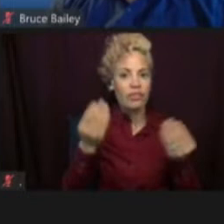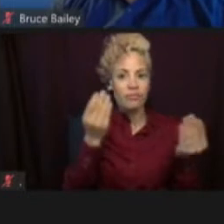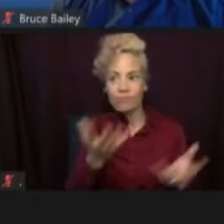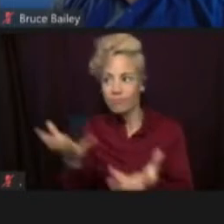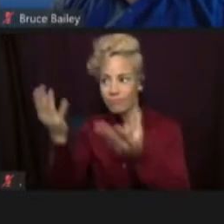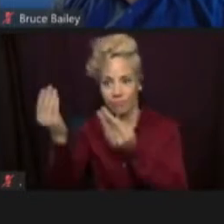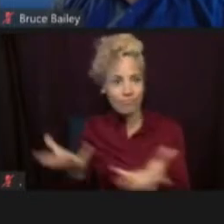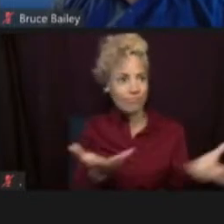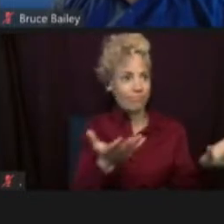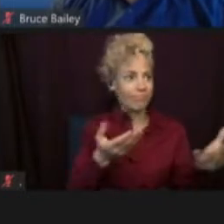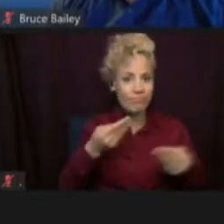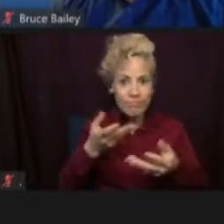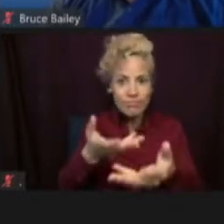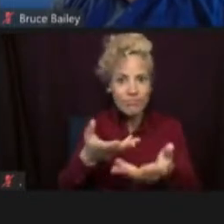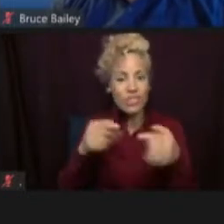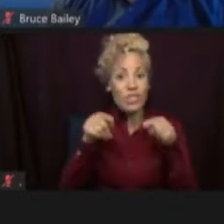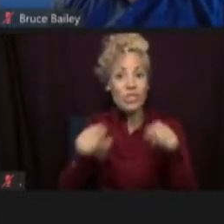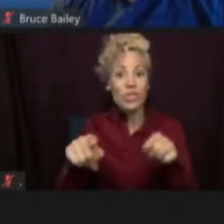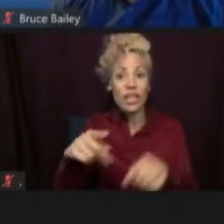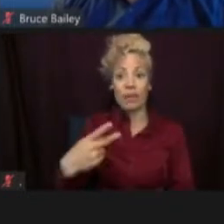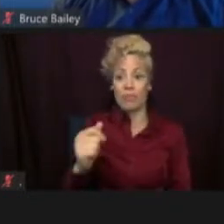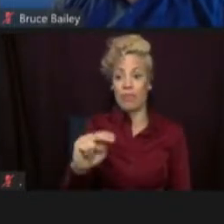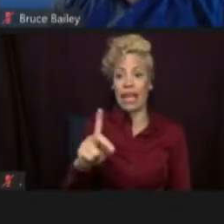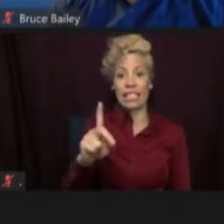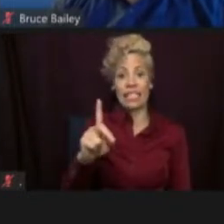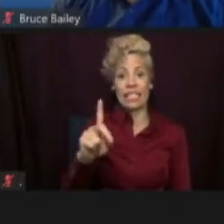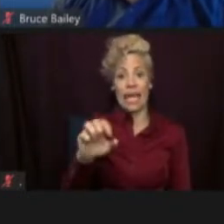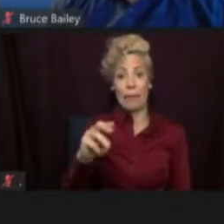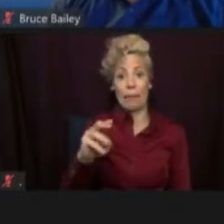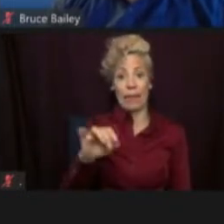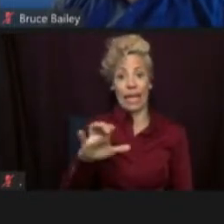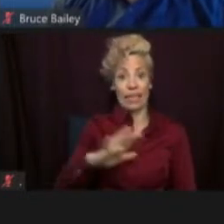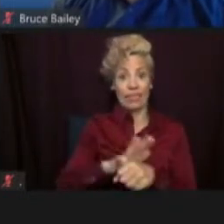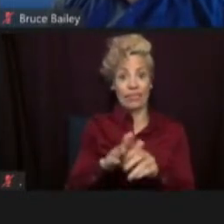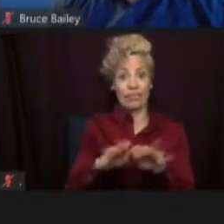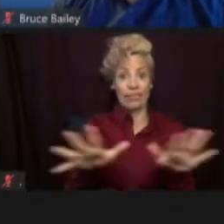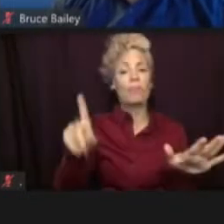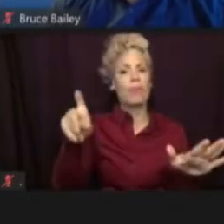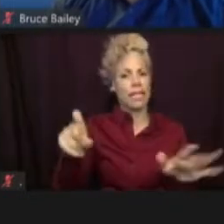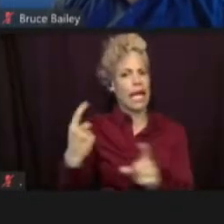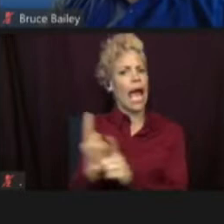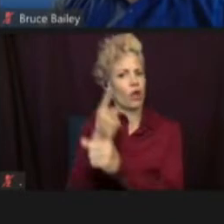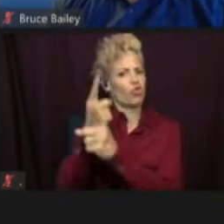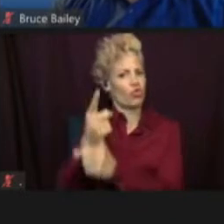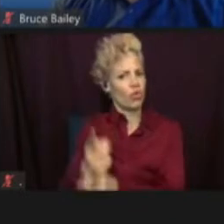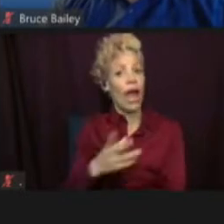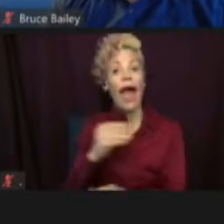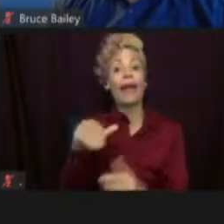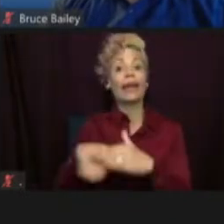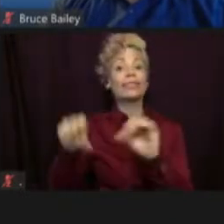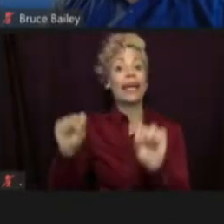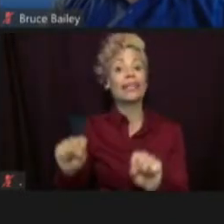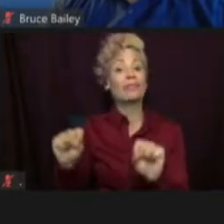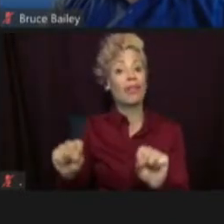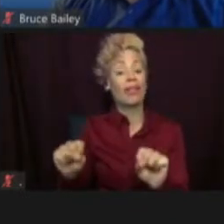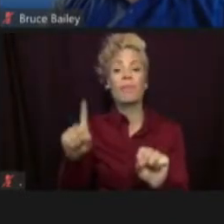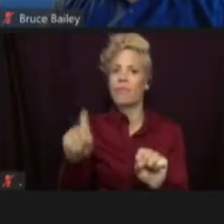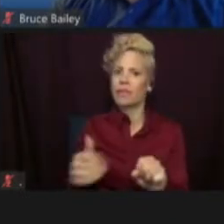needed to be accurate, but it also needed to be accessible. It needs to be provided in multiple formats for users.